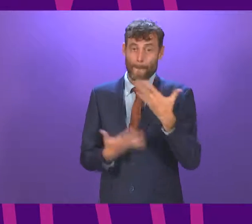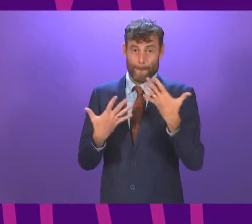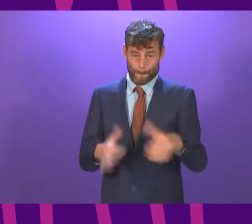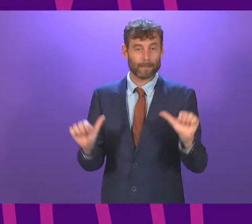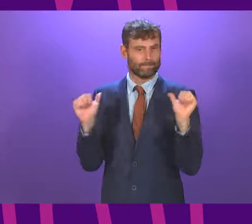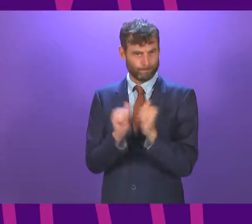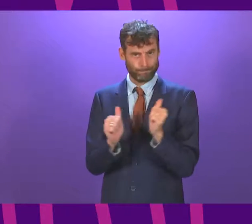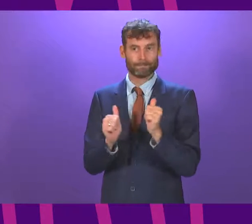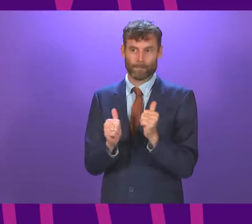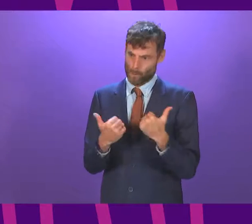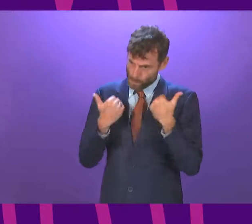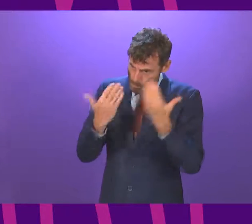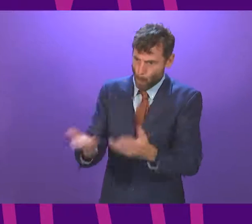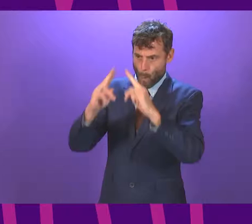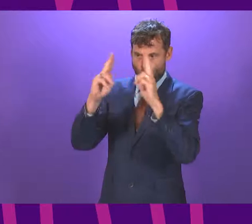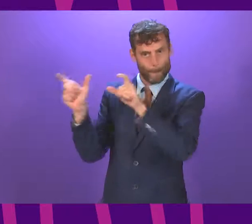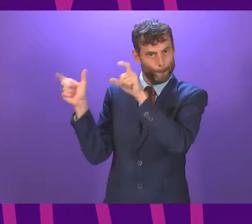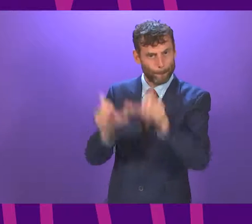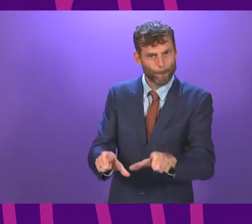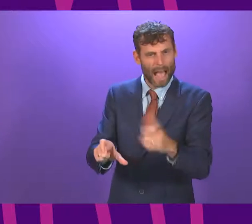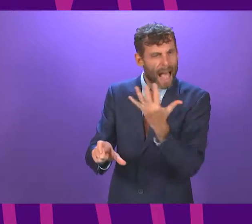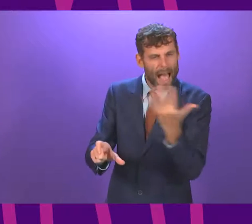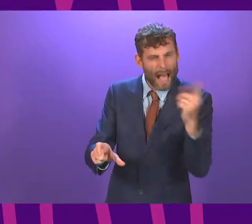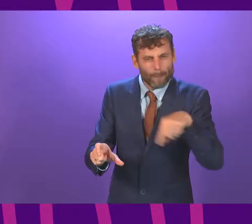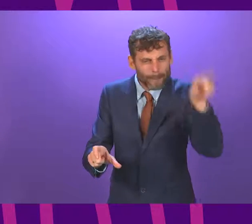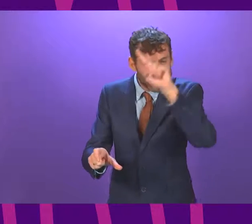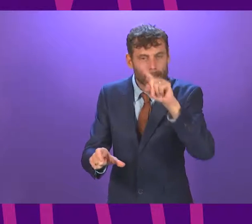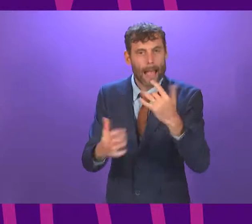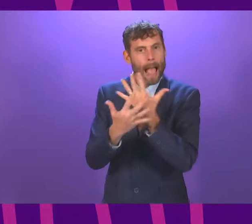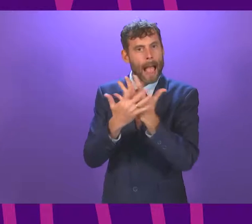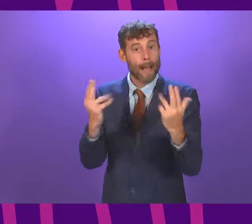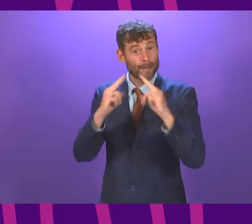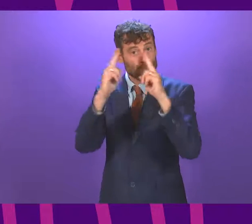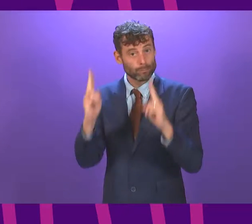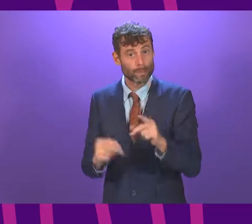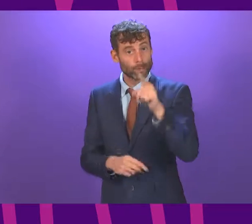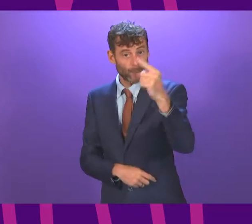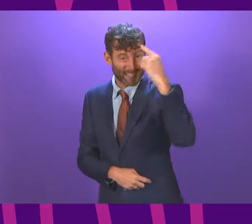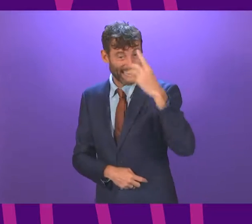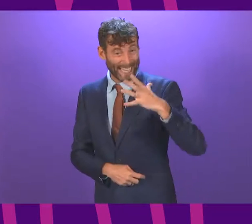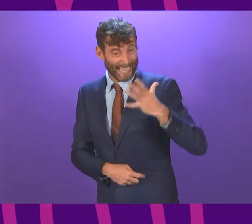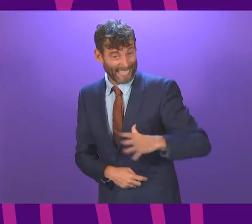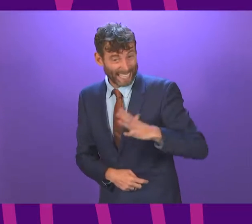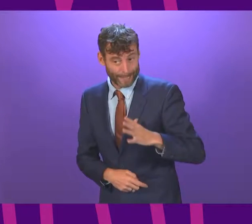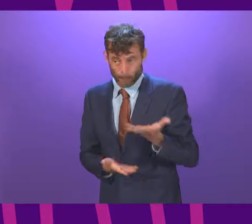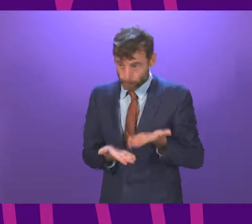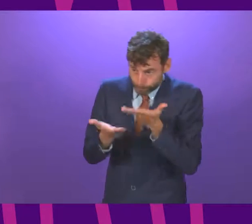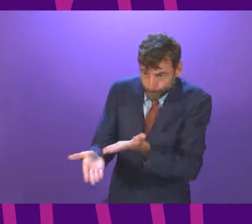of Afghan families to date and the numbers and types of properties that have been